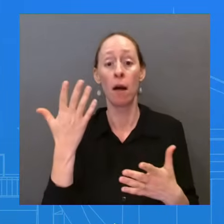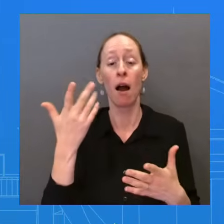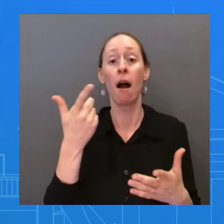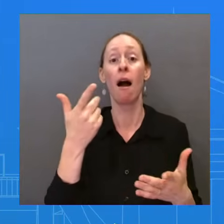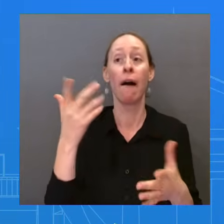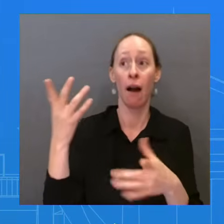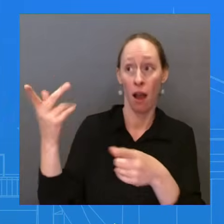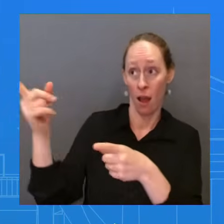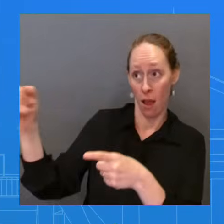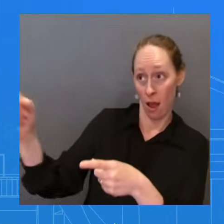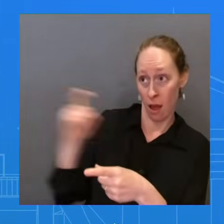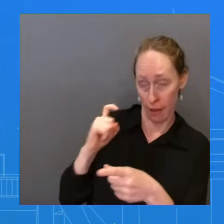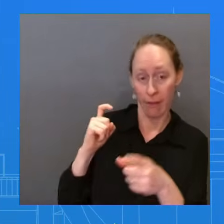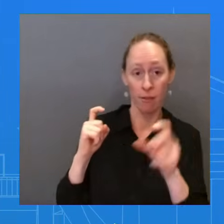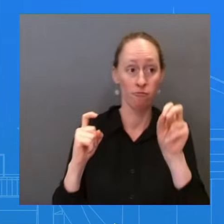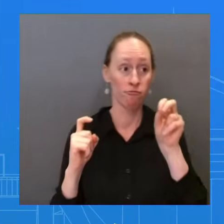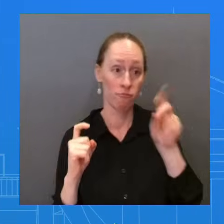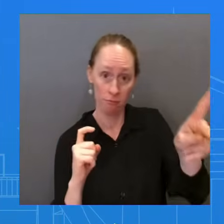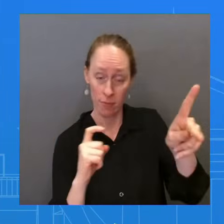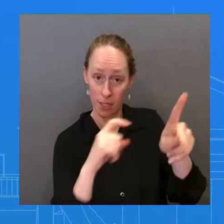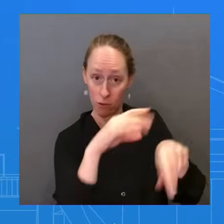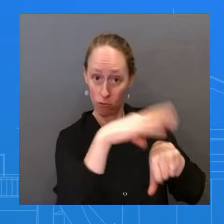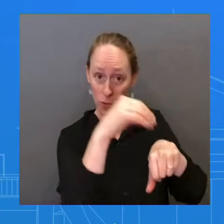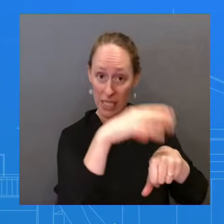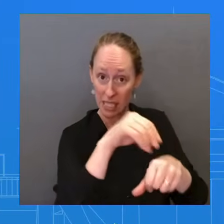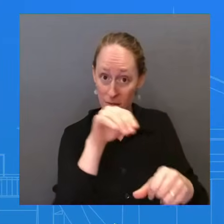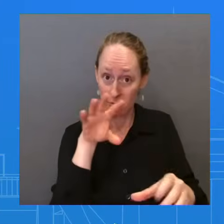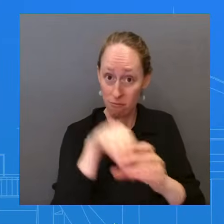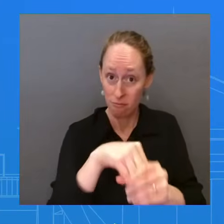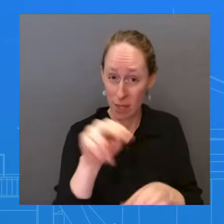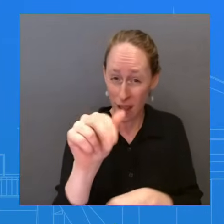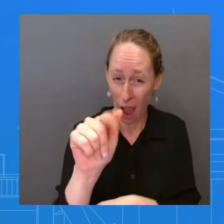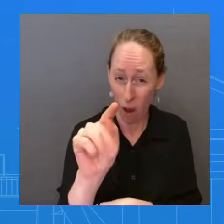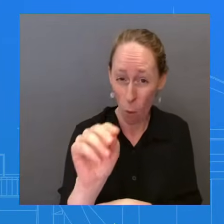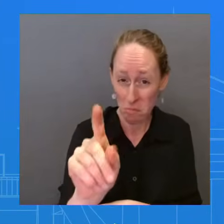Certainly, as we get closer to another conversation with President Erdogan we'll keep you informed.